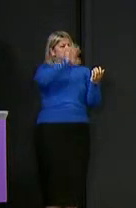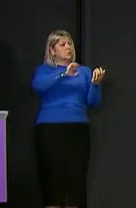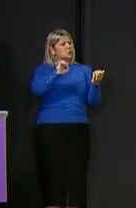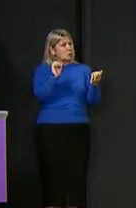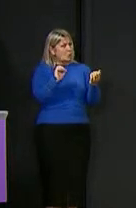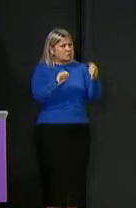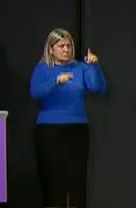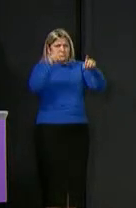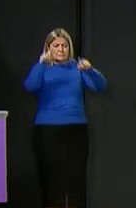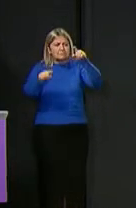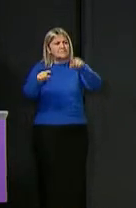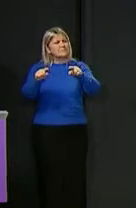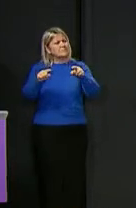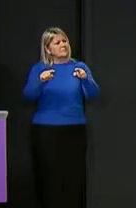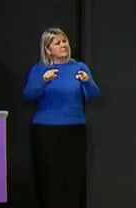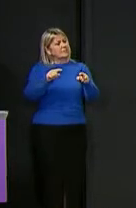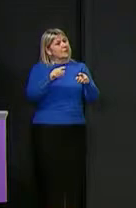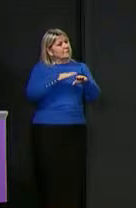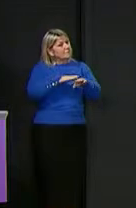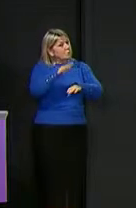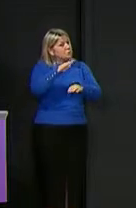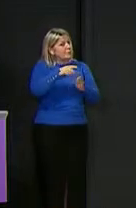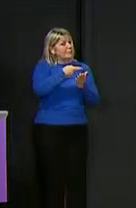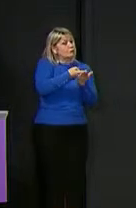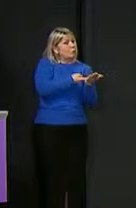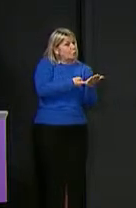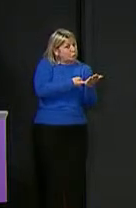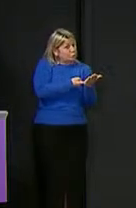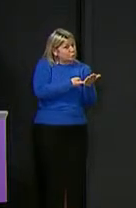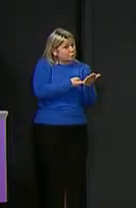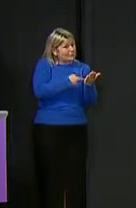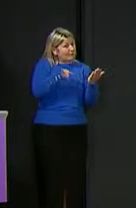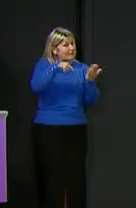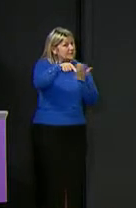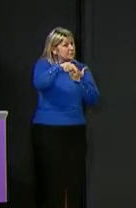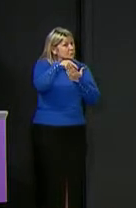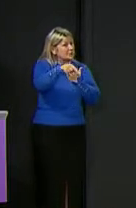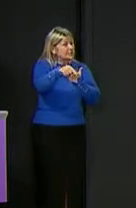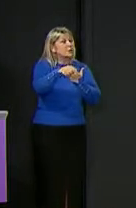future restrictions you're looking at this week, considering, to be blanket across the country